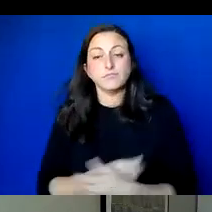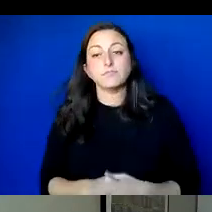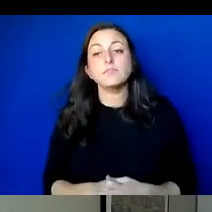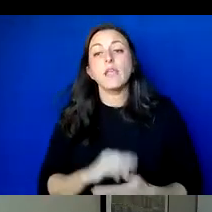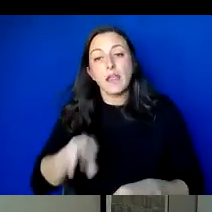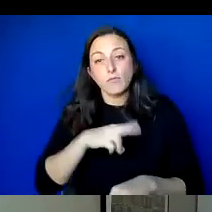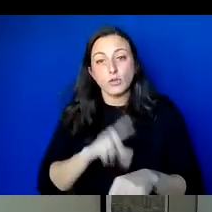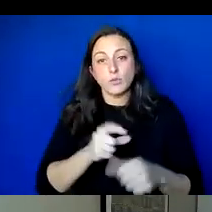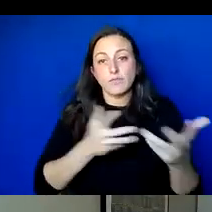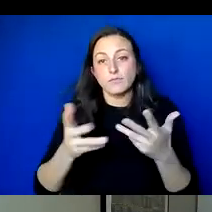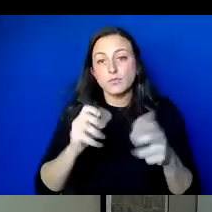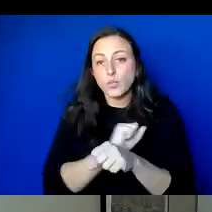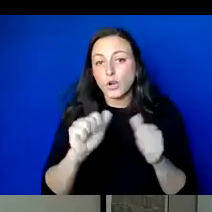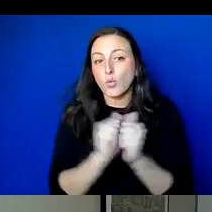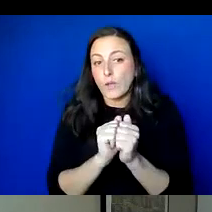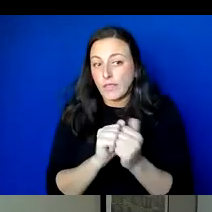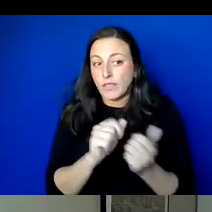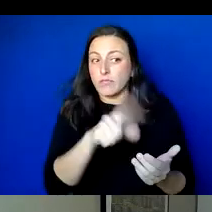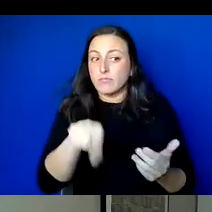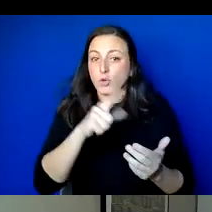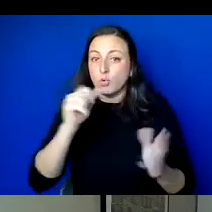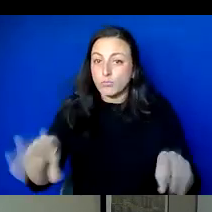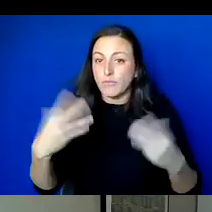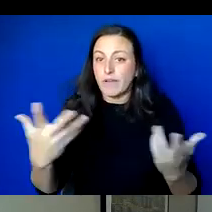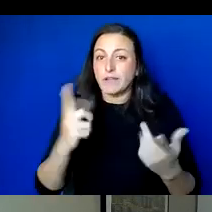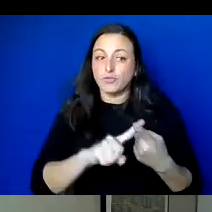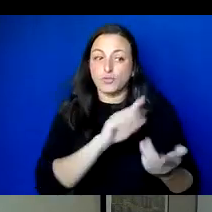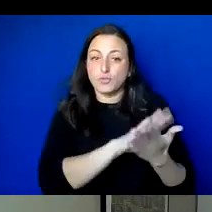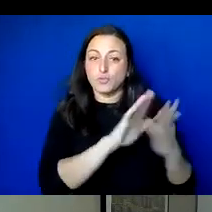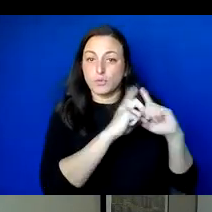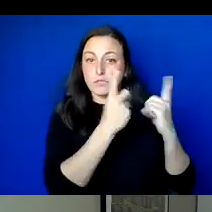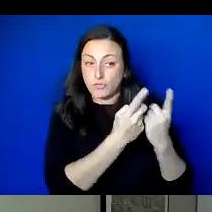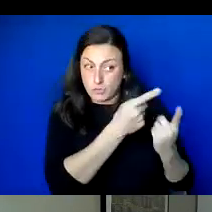providers that are providing vaccine to the school districts and make sure they have enough too. It's